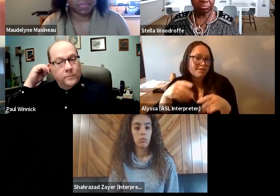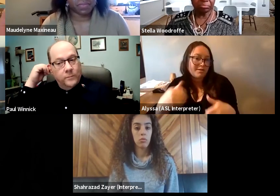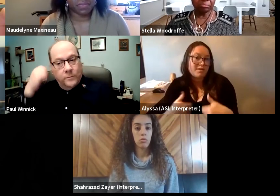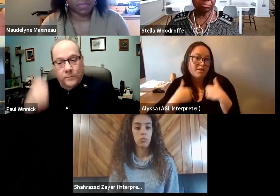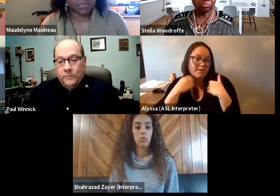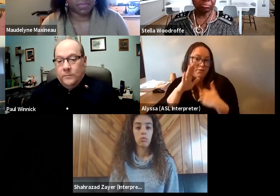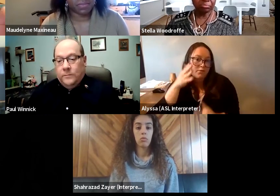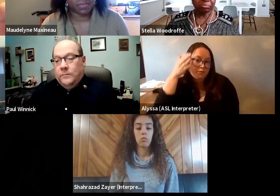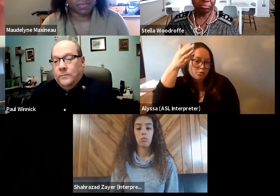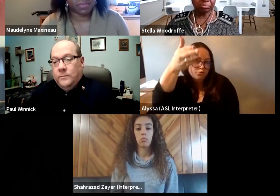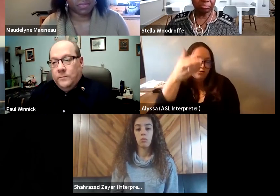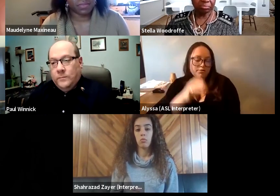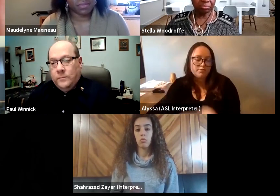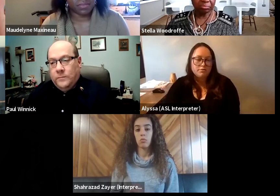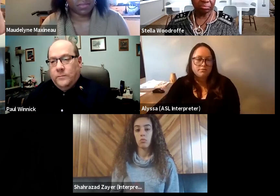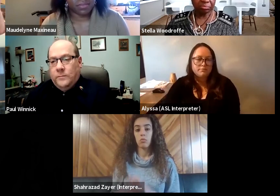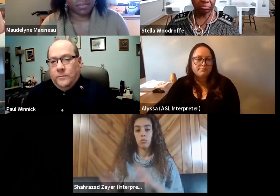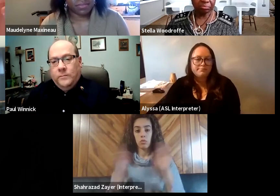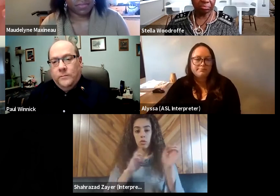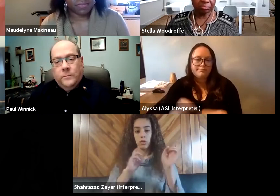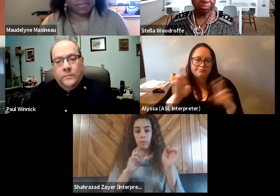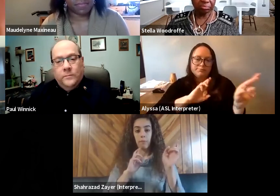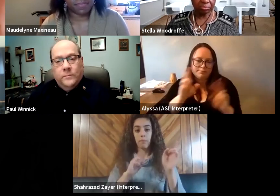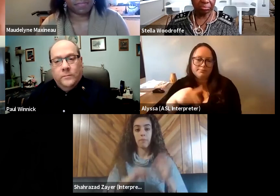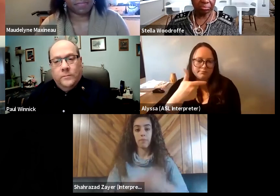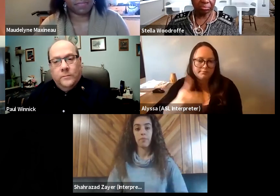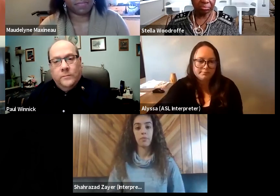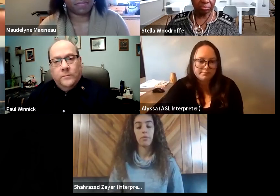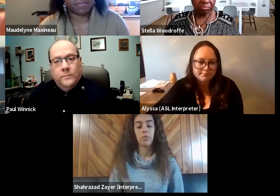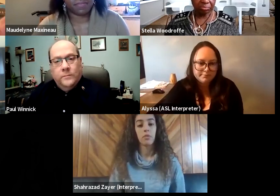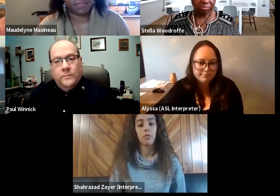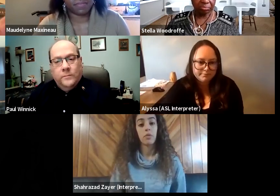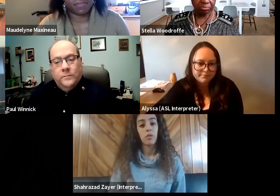this thing. Another question that you can you ask yourself,